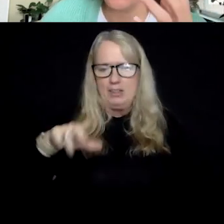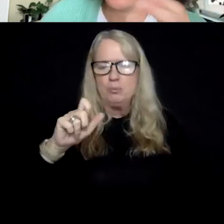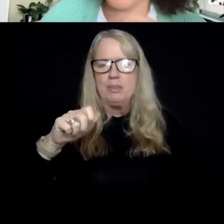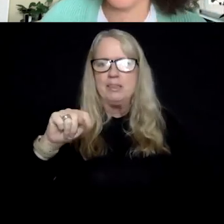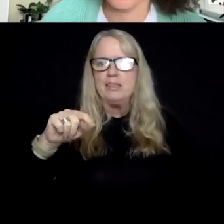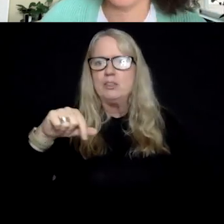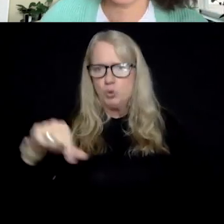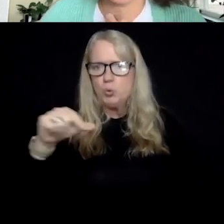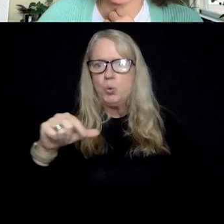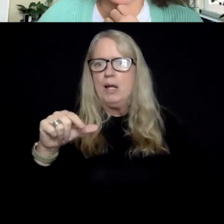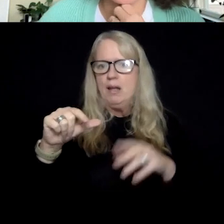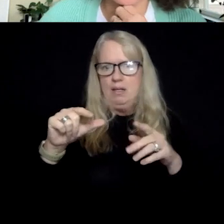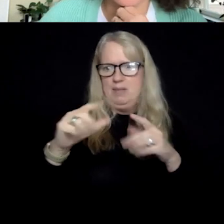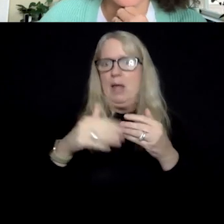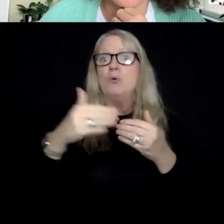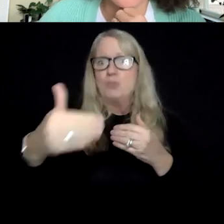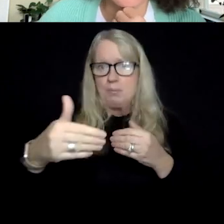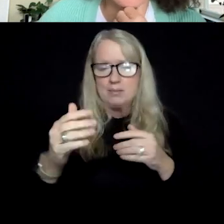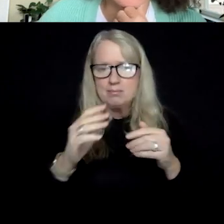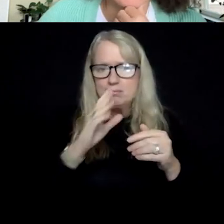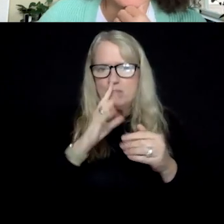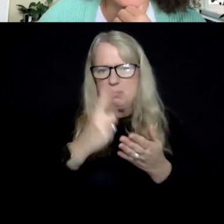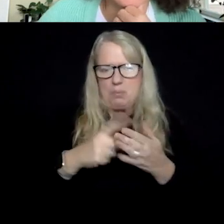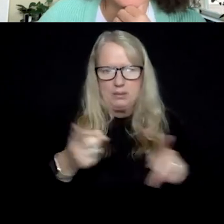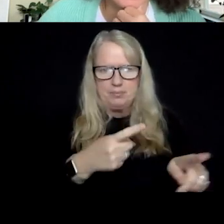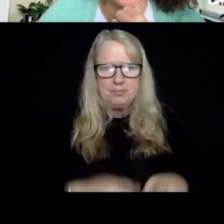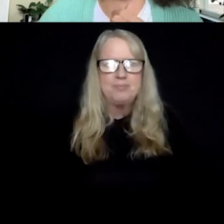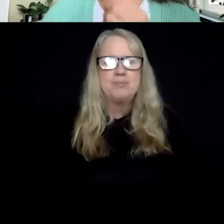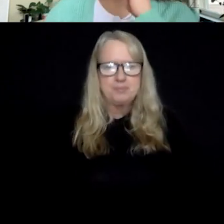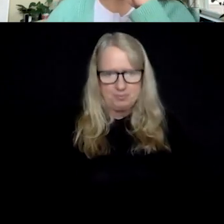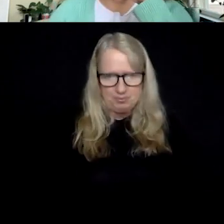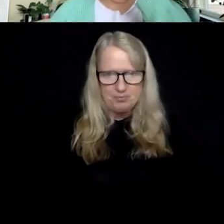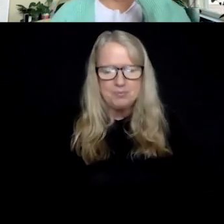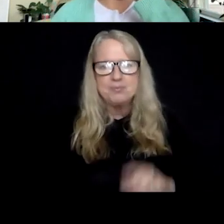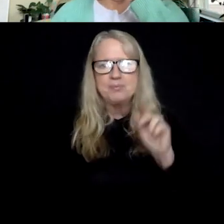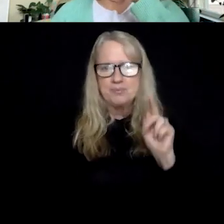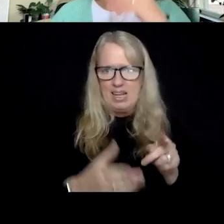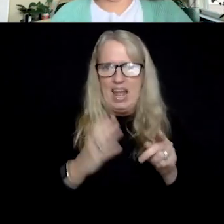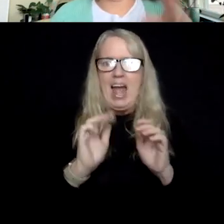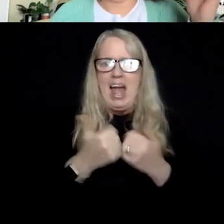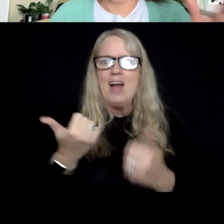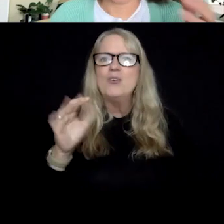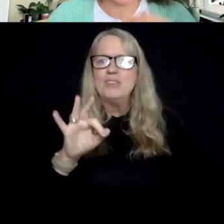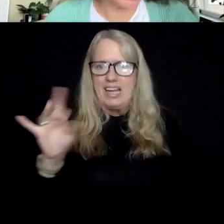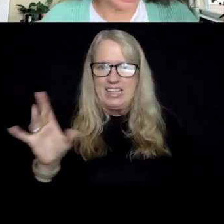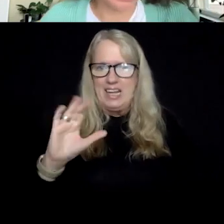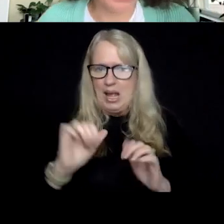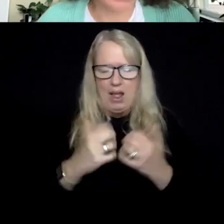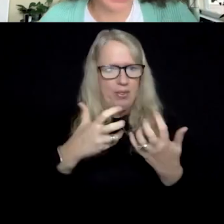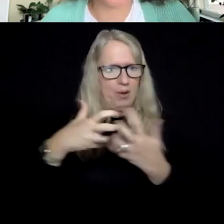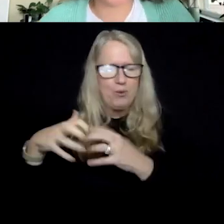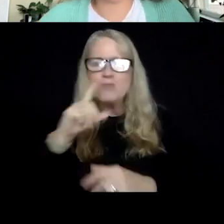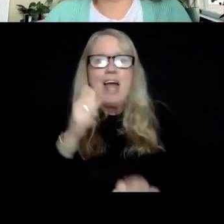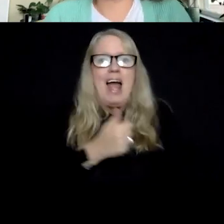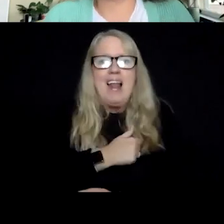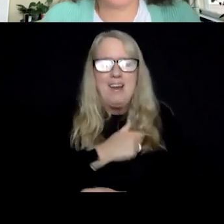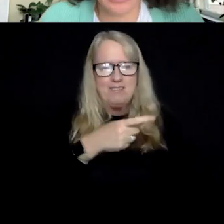TALK ABOUT IN THE NEXT SLIDE. SO I LOVE THIS SLIDE BECAUSE IT PROVIDES CLARITY